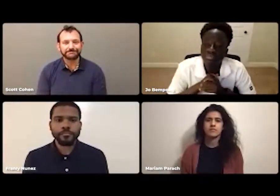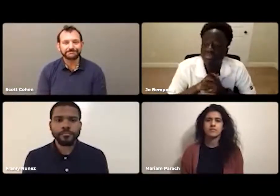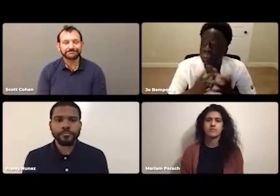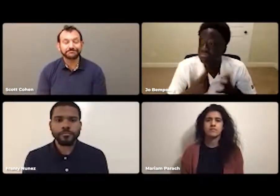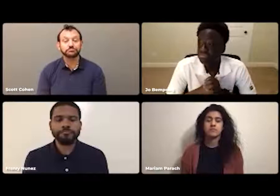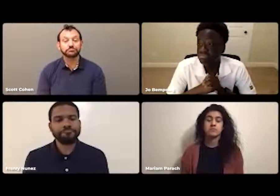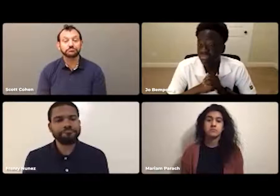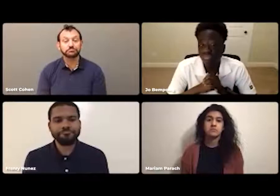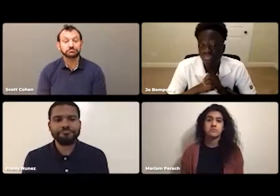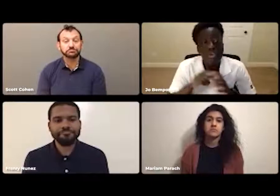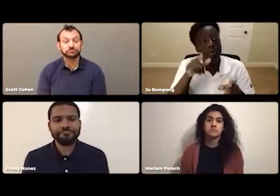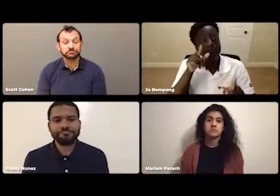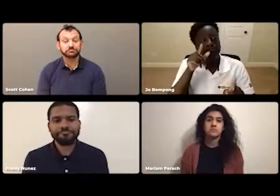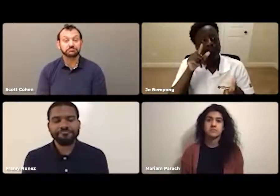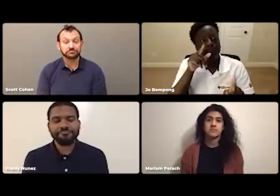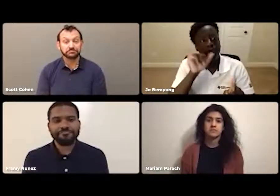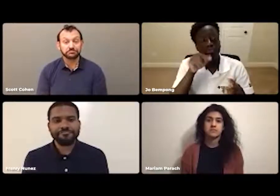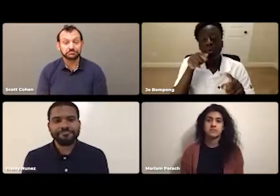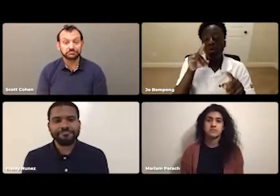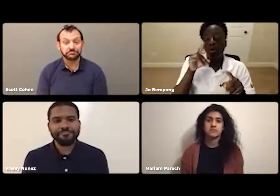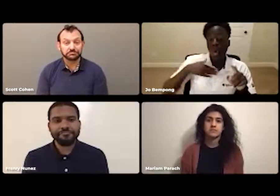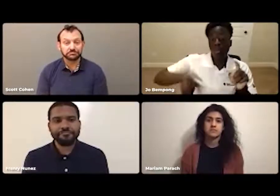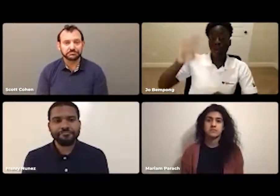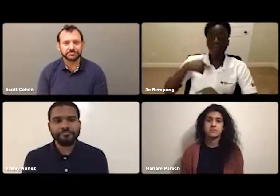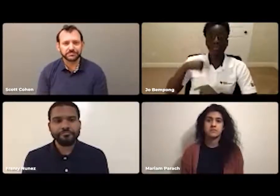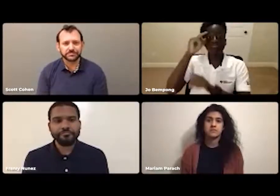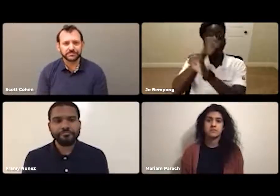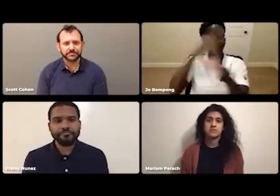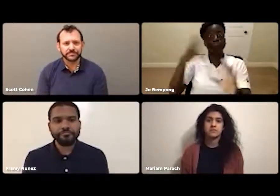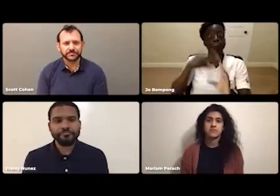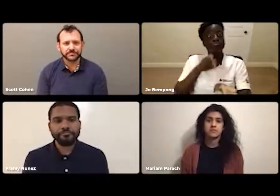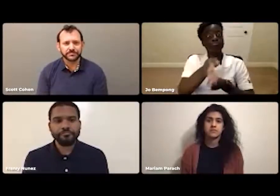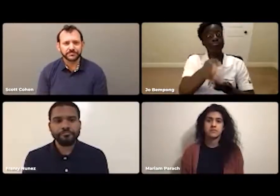But, better late than never!